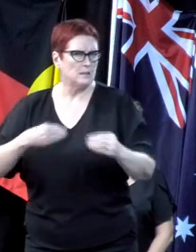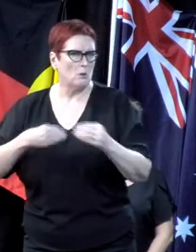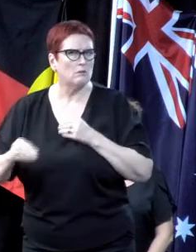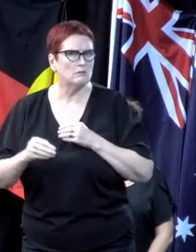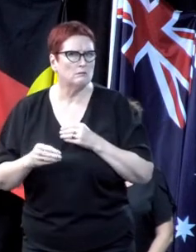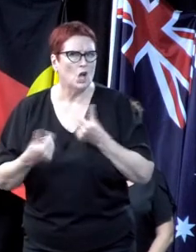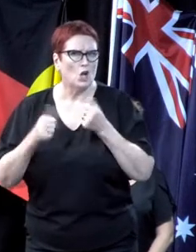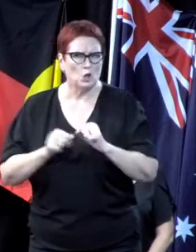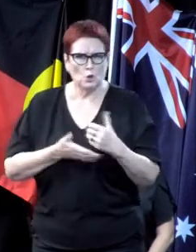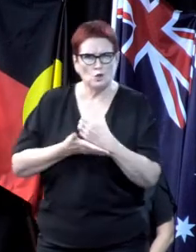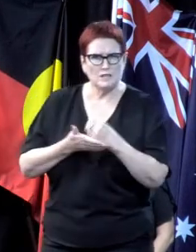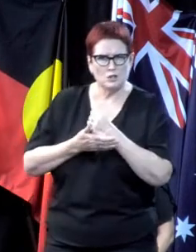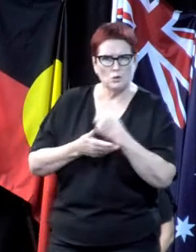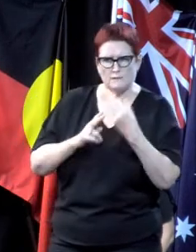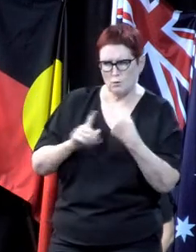areas best needed on a day-to-day basis.